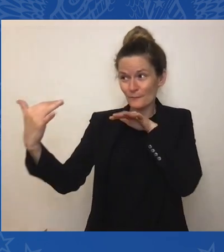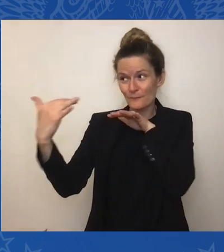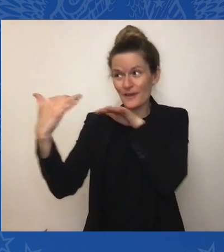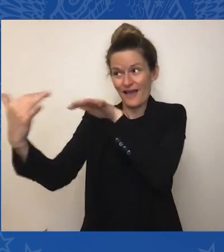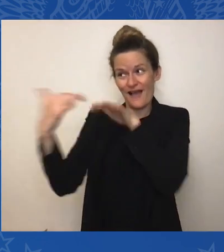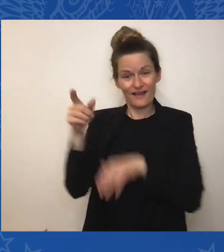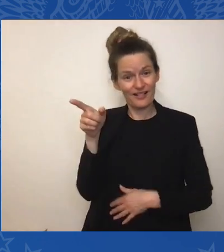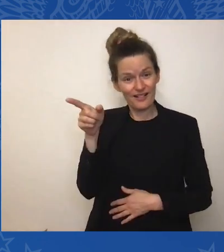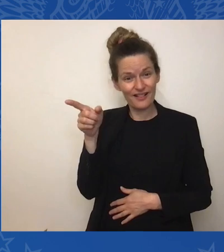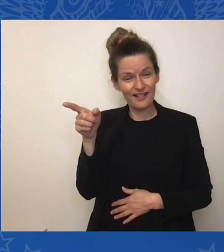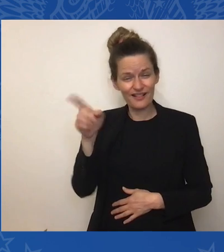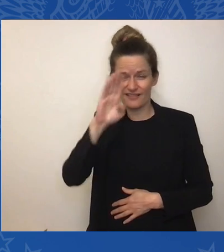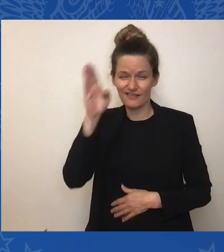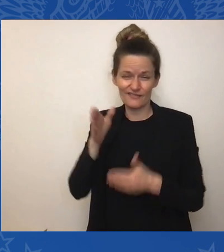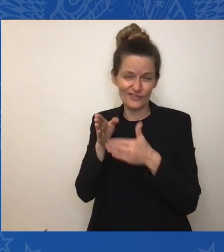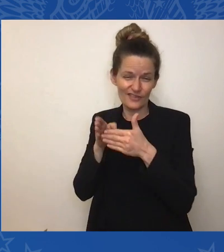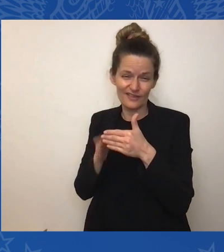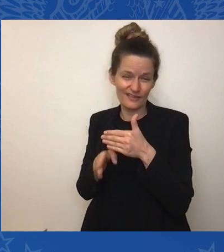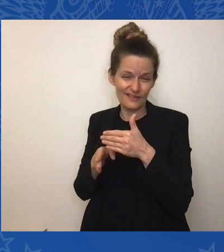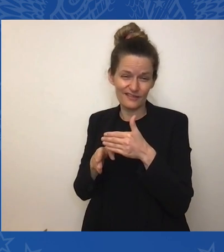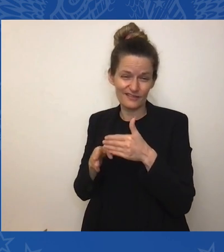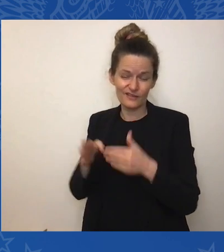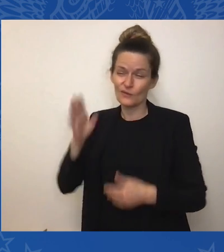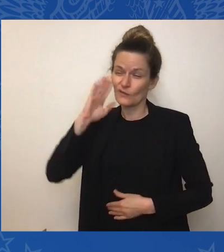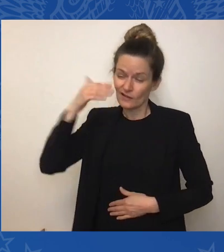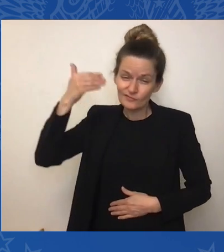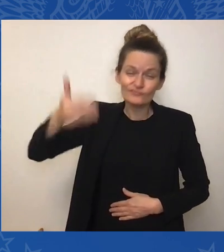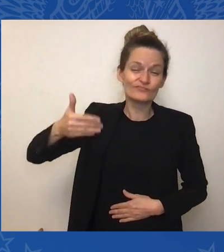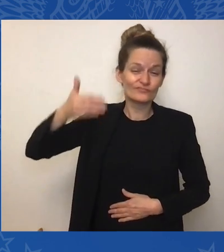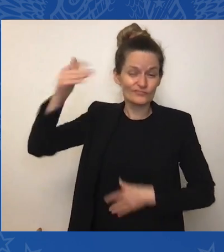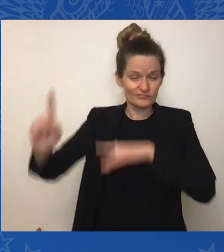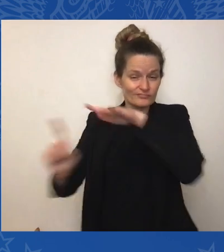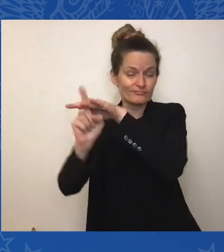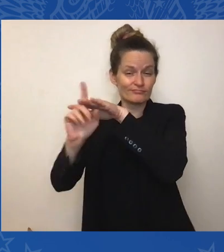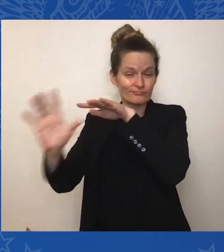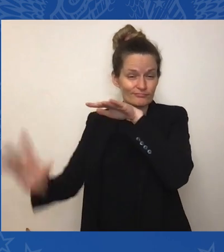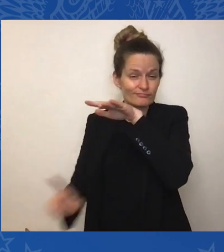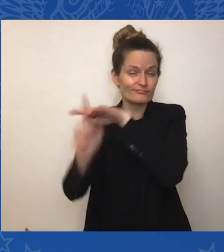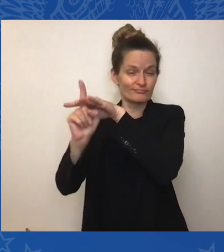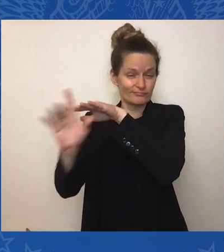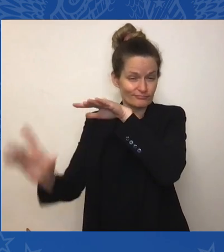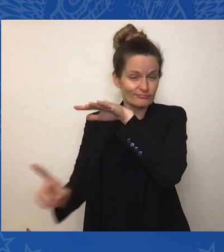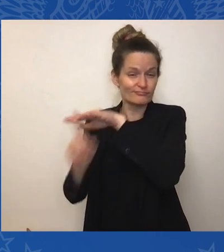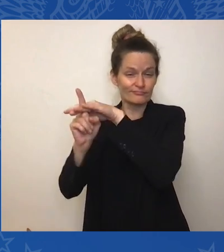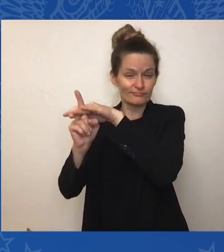The oldest and darkest forces in the past may believe they'll determine America's future.